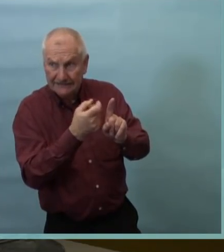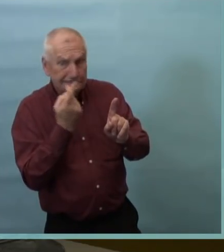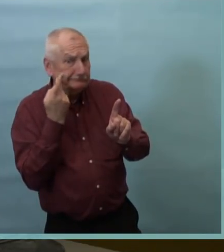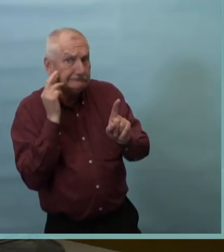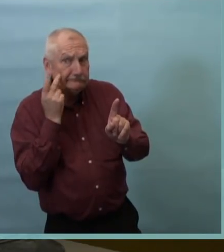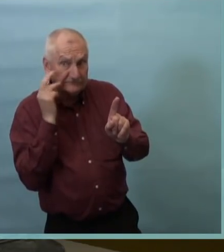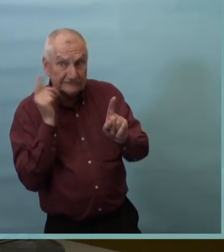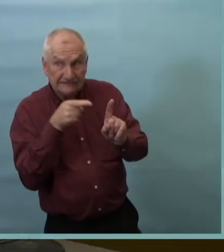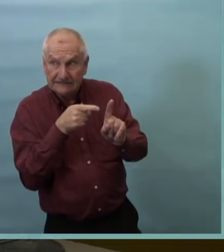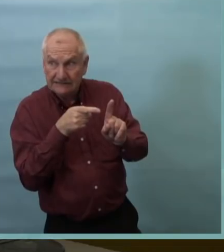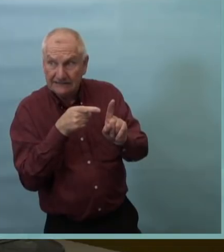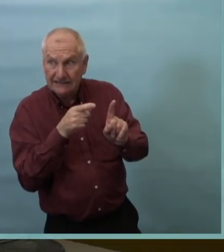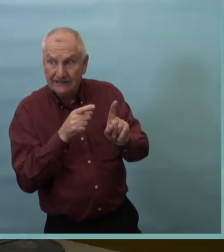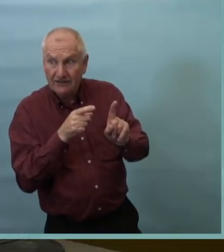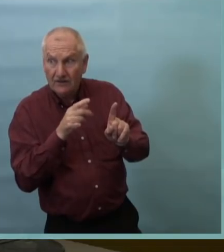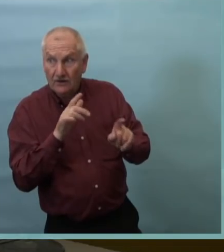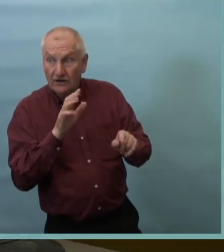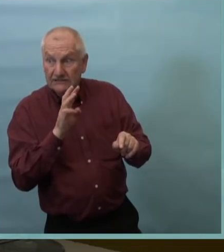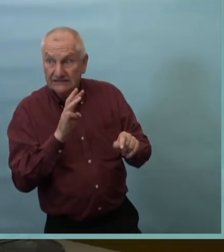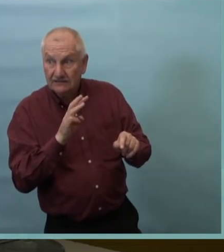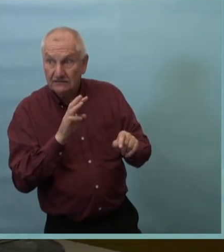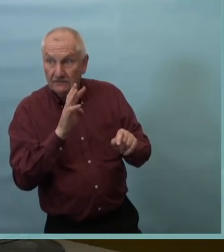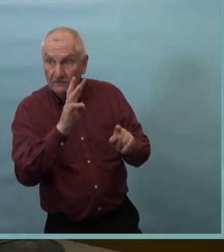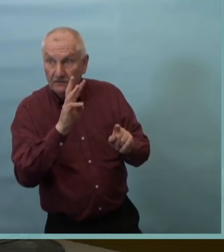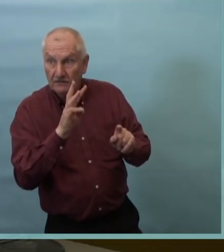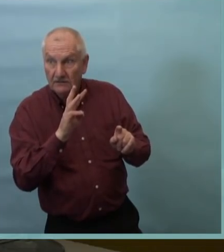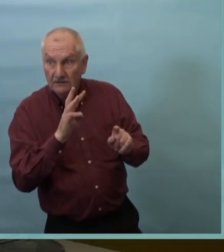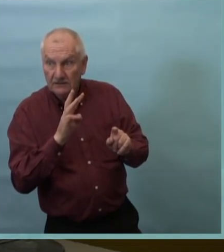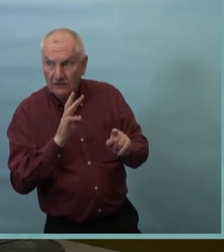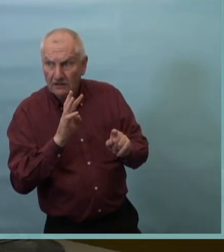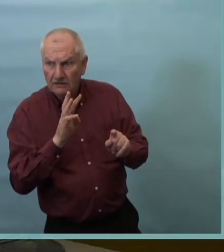after a steady downward trend does this little boy over the weekend tell you